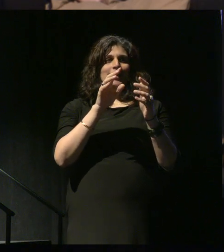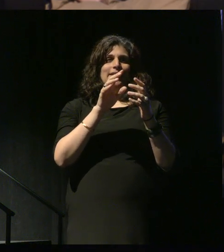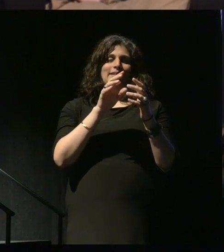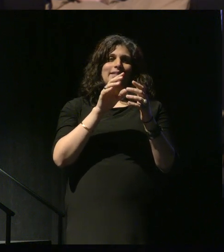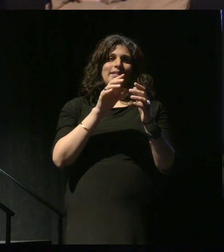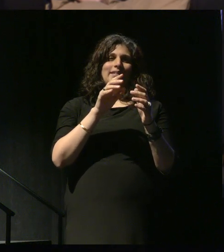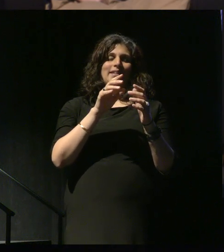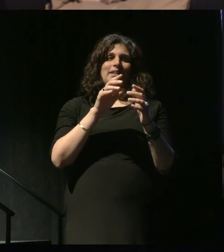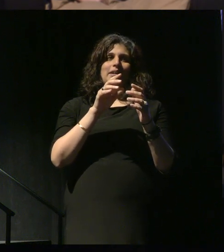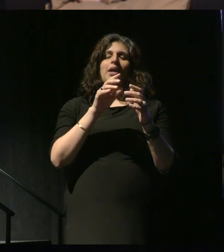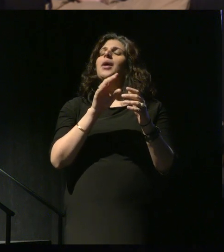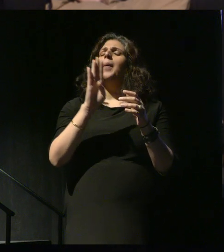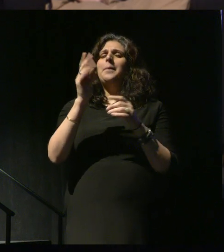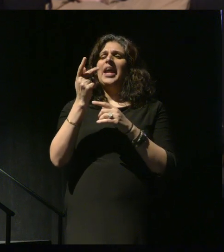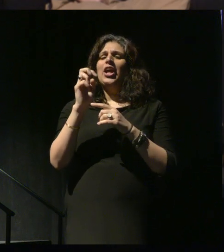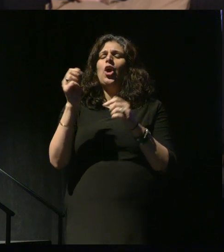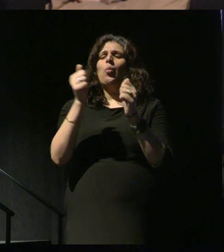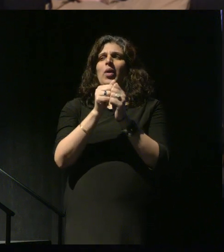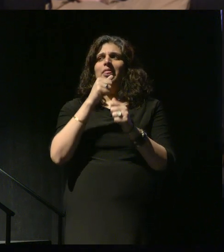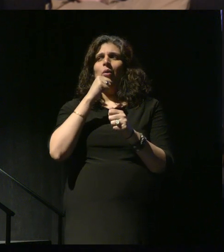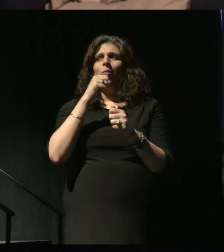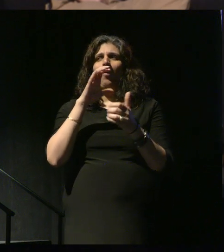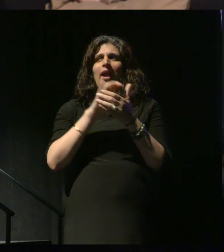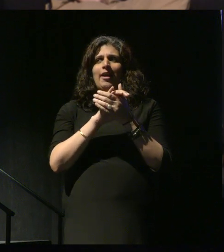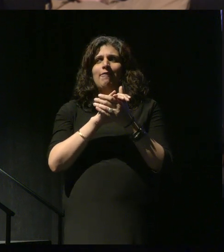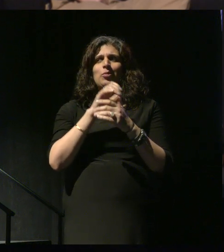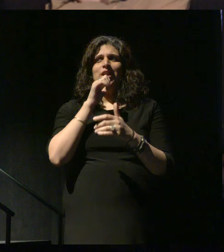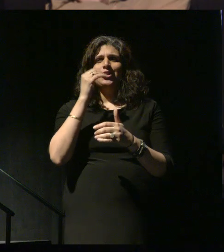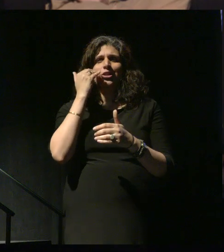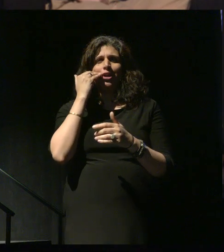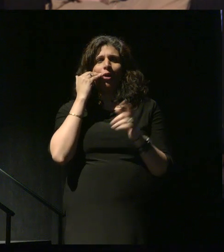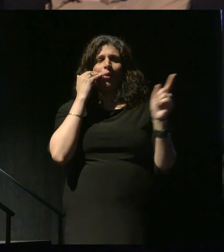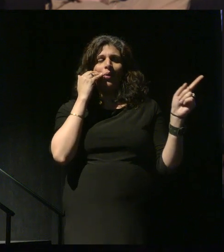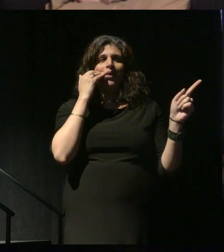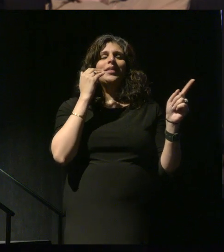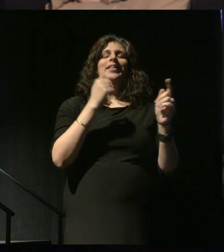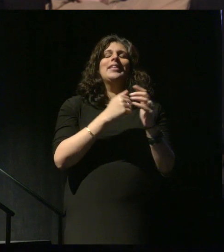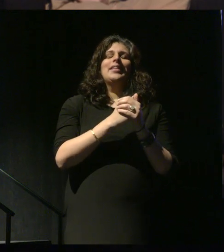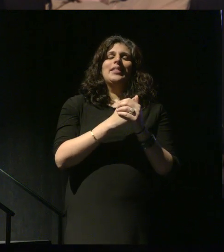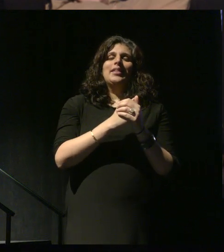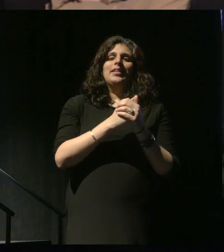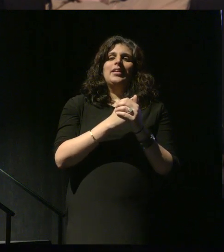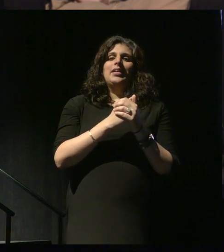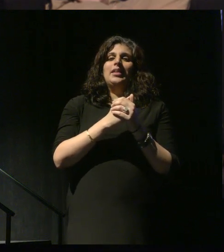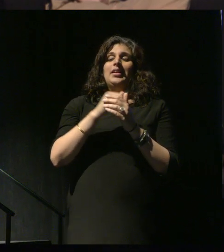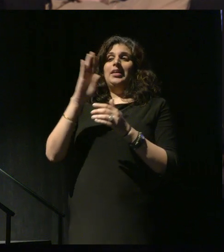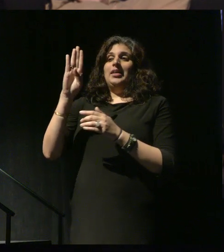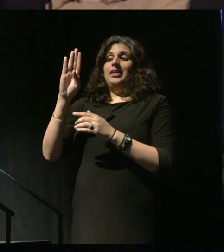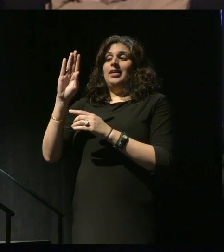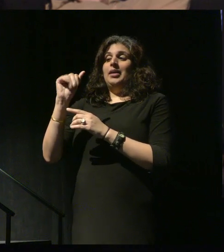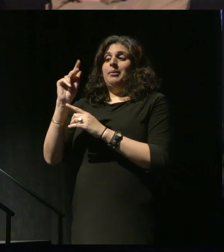With the wife who doesn't know about. Yeah, yeah. Yeah, yeah, yeah. And I mean, this the banker is real,